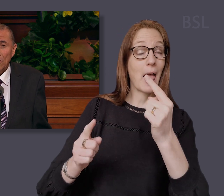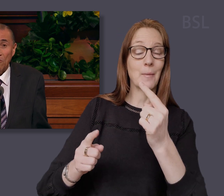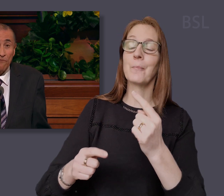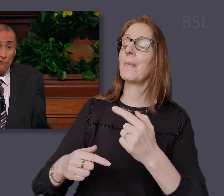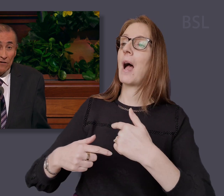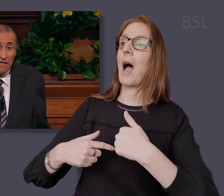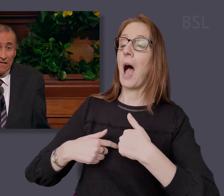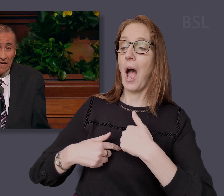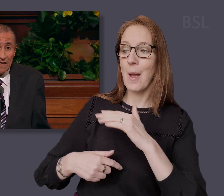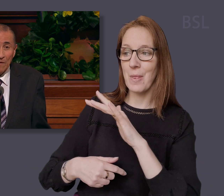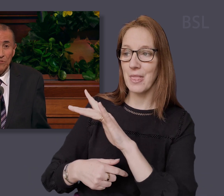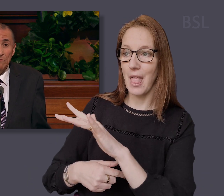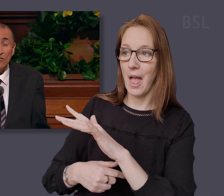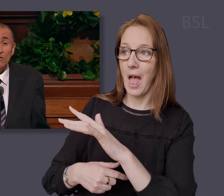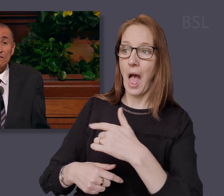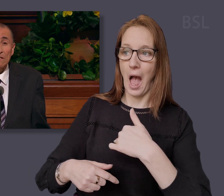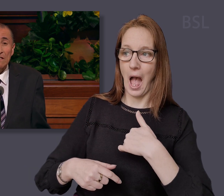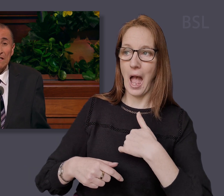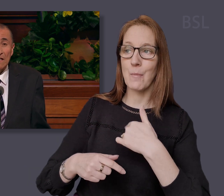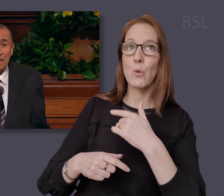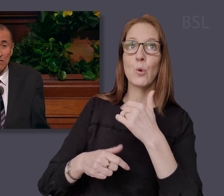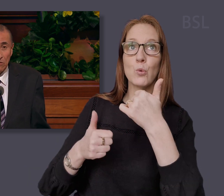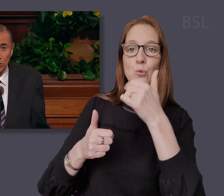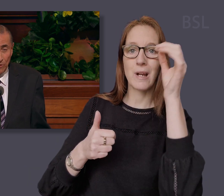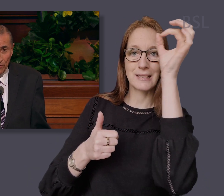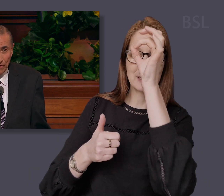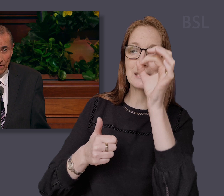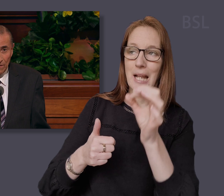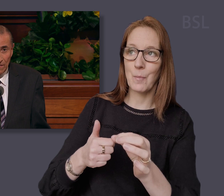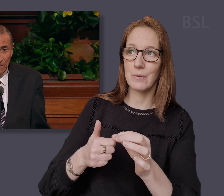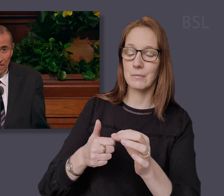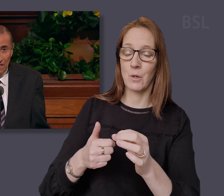“Wherefore, I am in your midst, and I am the good shepherd.”